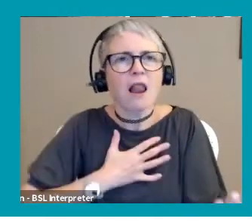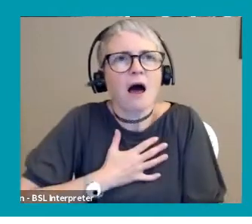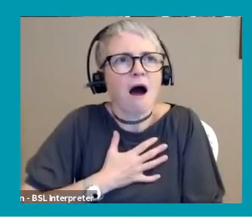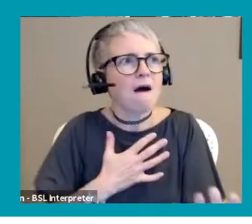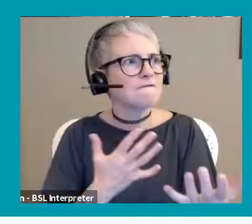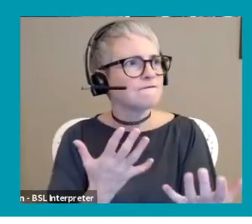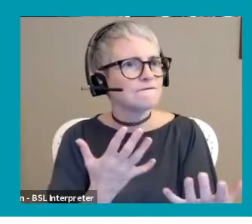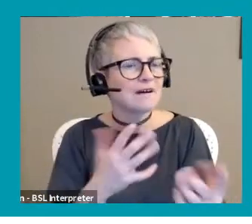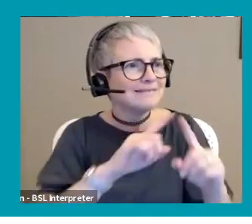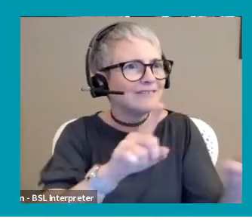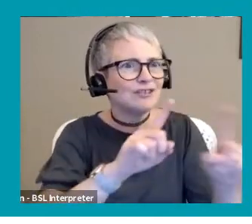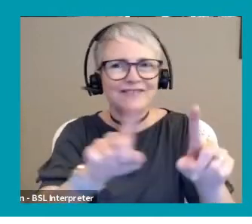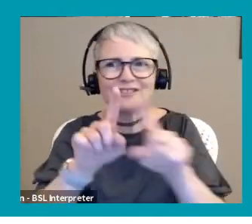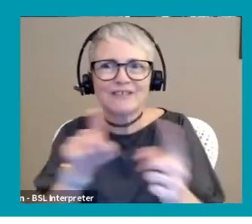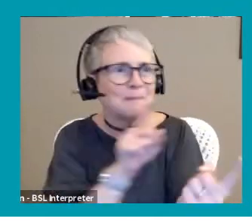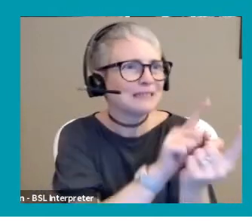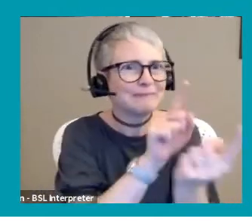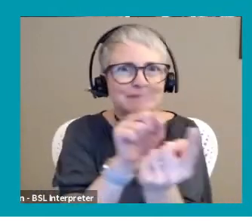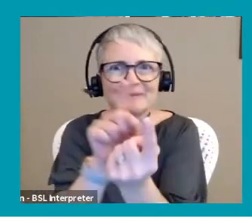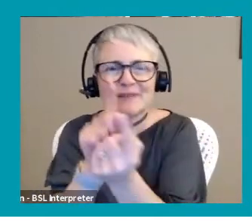different people and diverse backgrounds and I get an opportunity